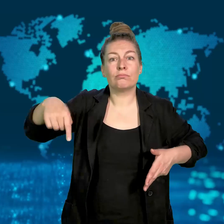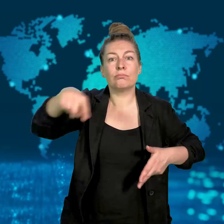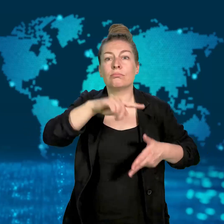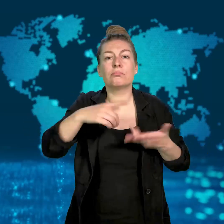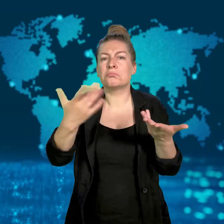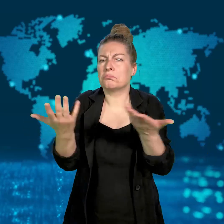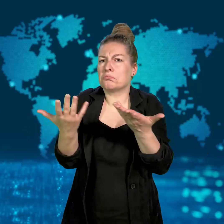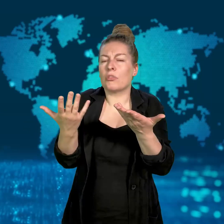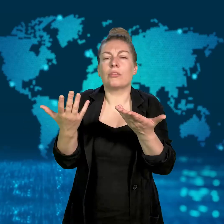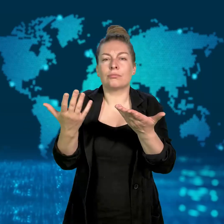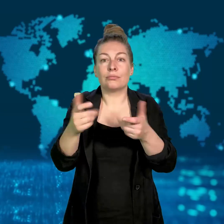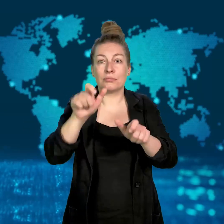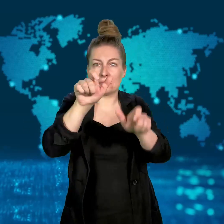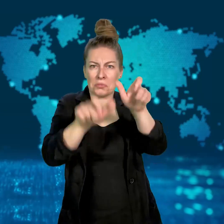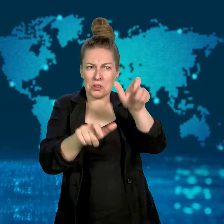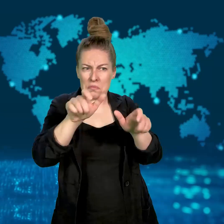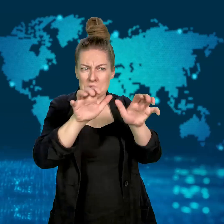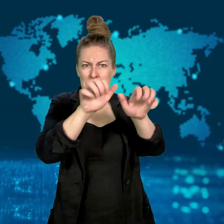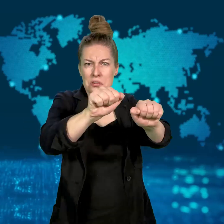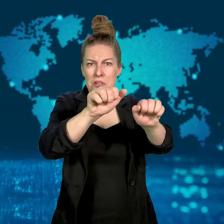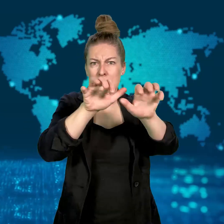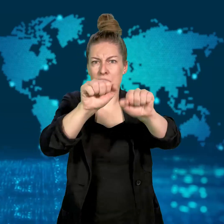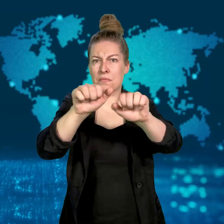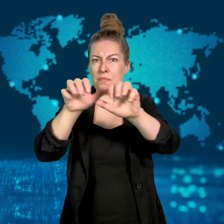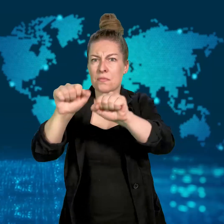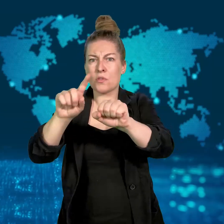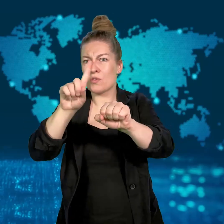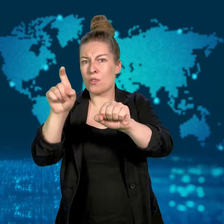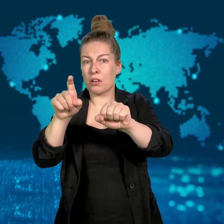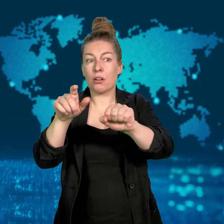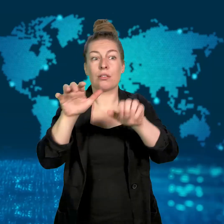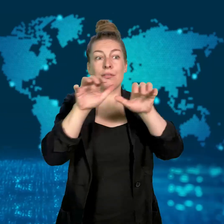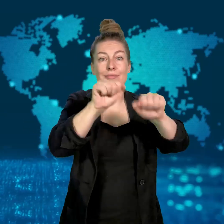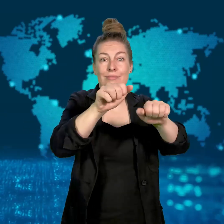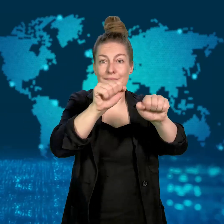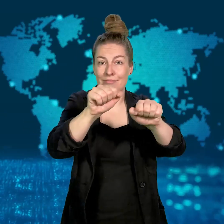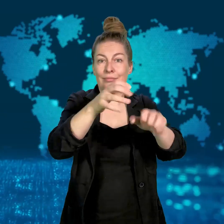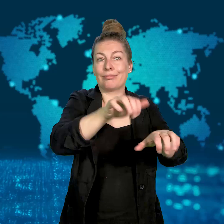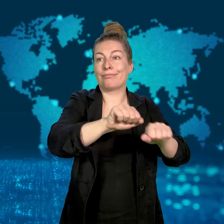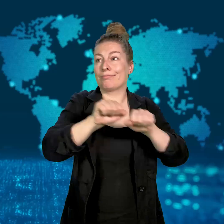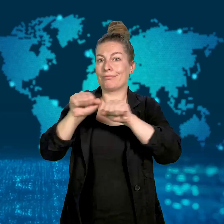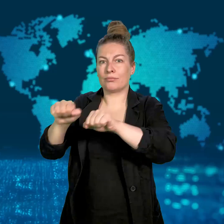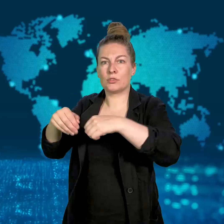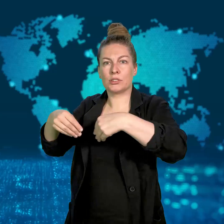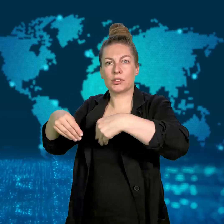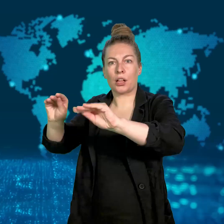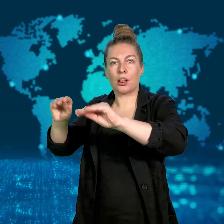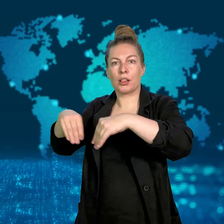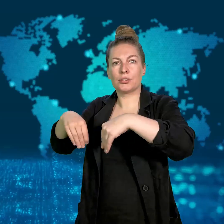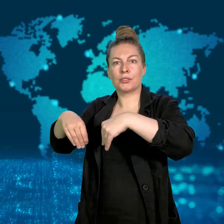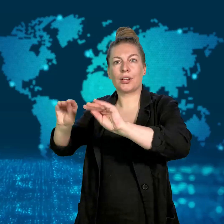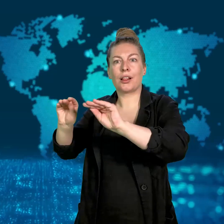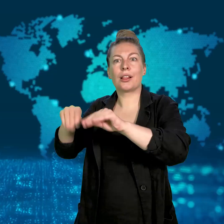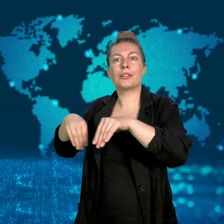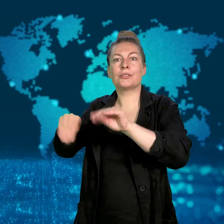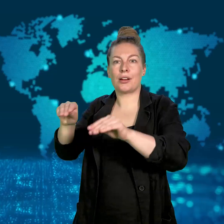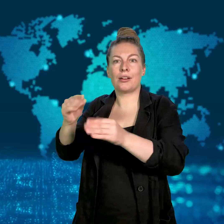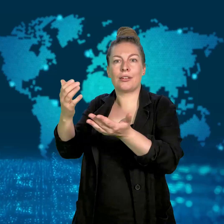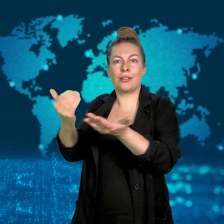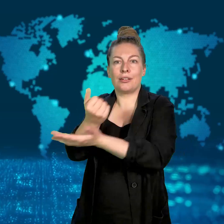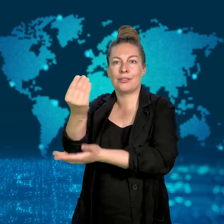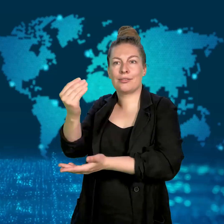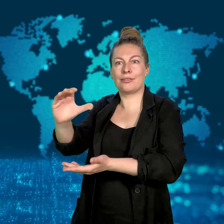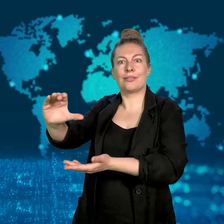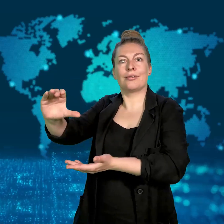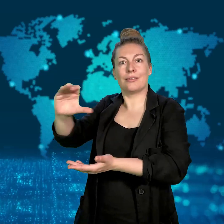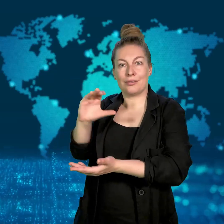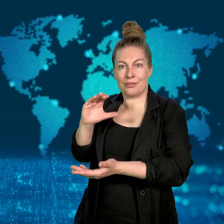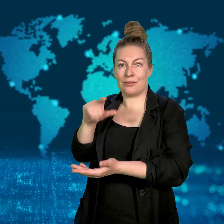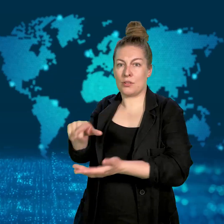The region, which borders Nigeria's capital city Abuja, is a part of Niger state.